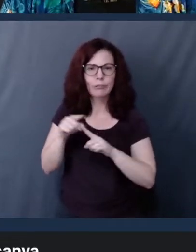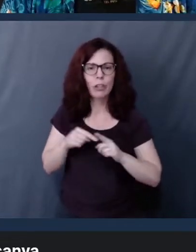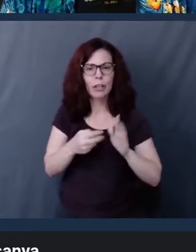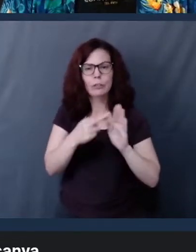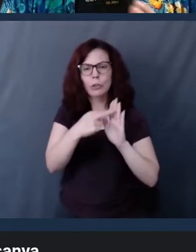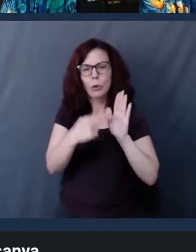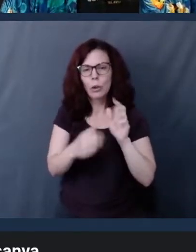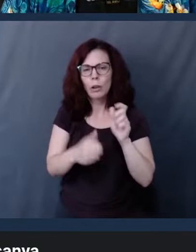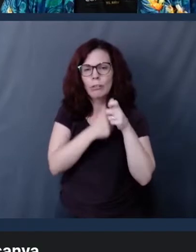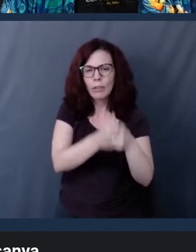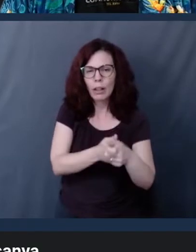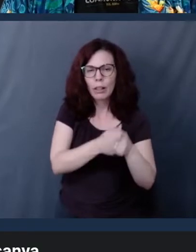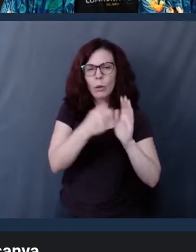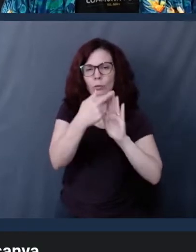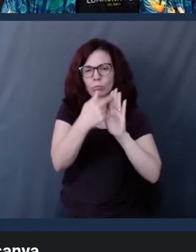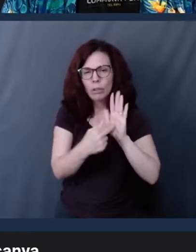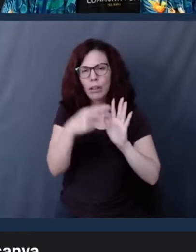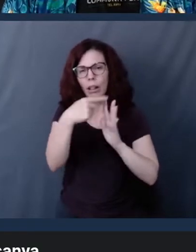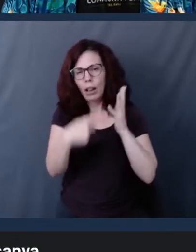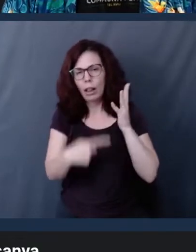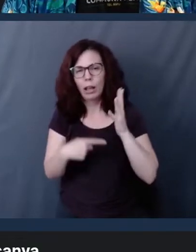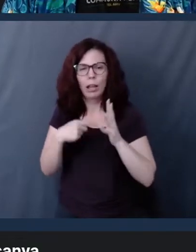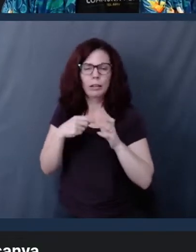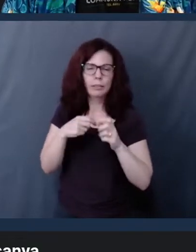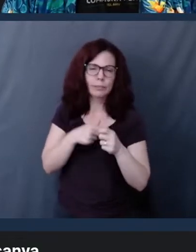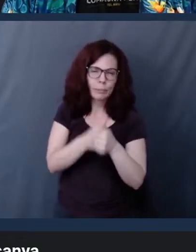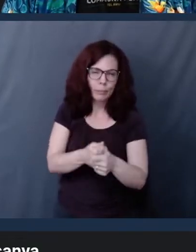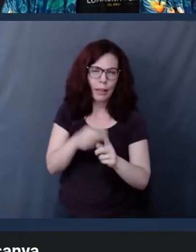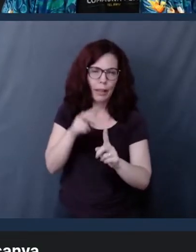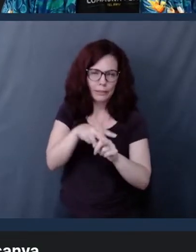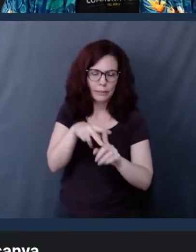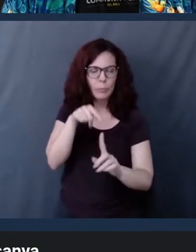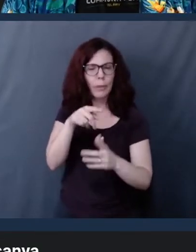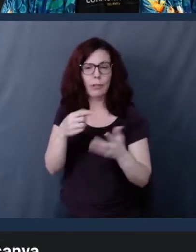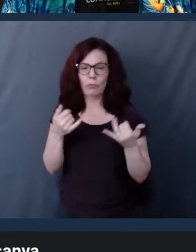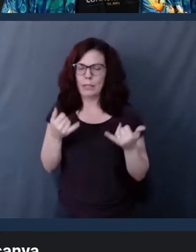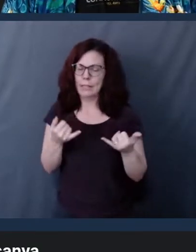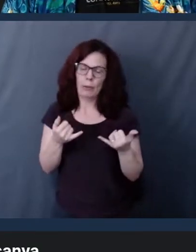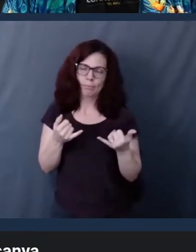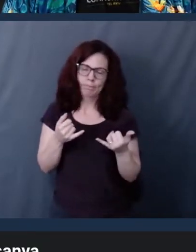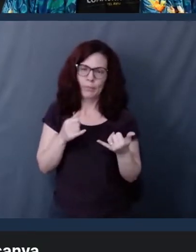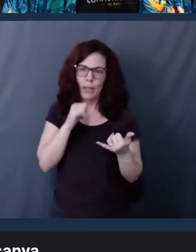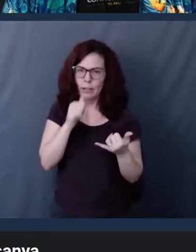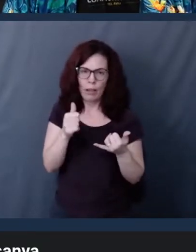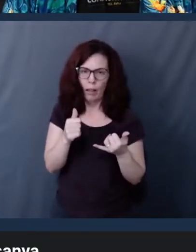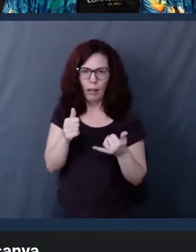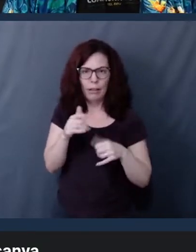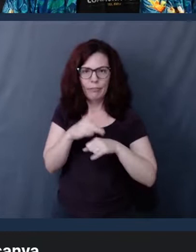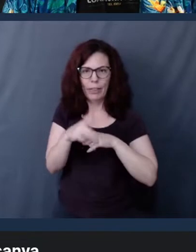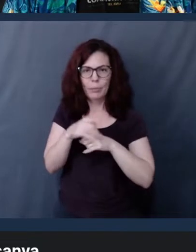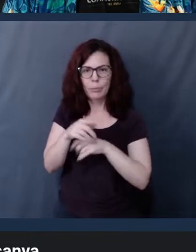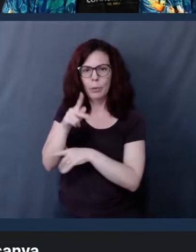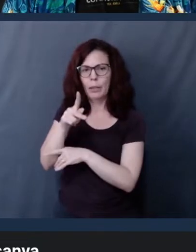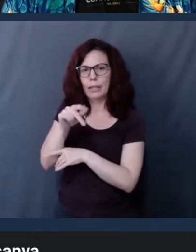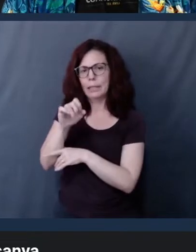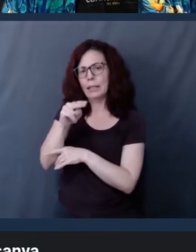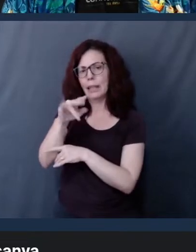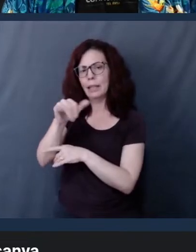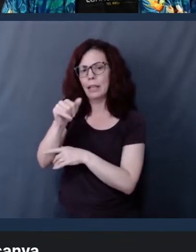So at the moment, this is not available in Kenya, but I would love to hear more about that specific use case